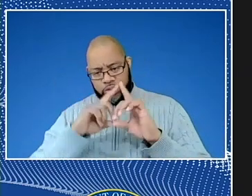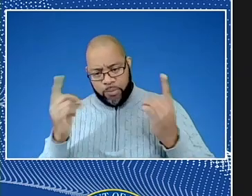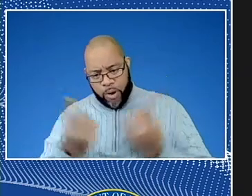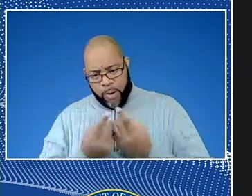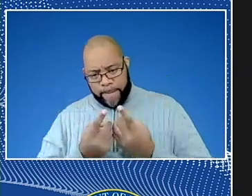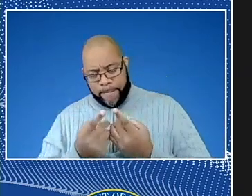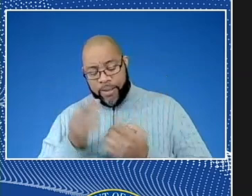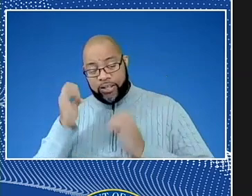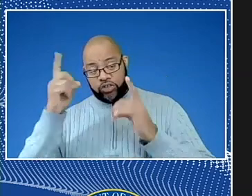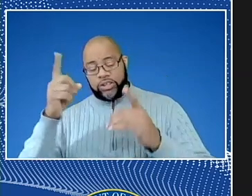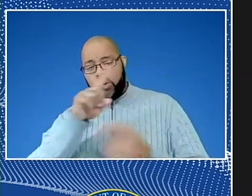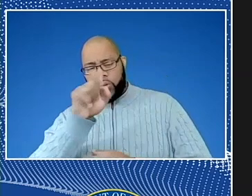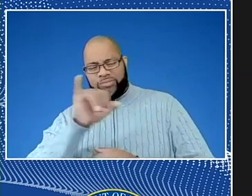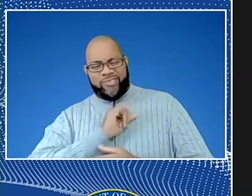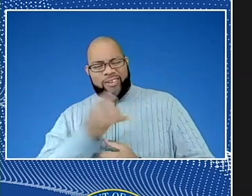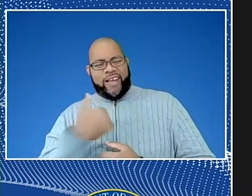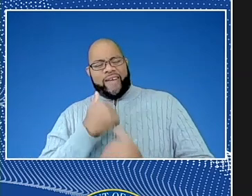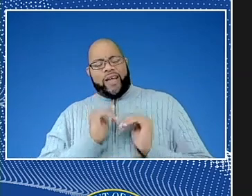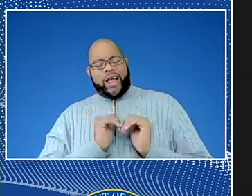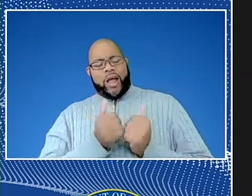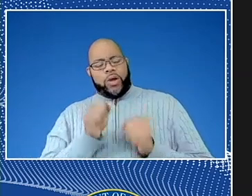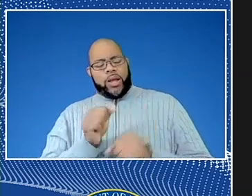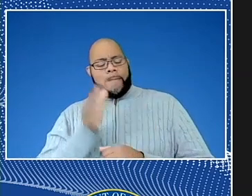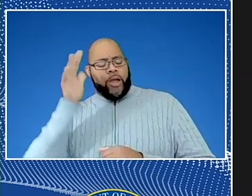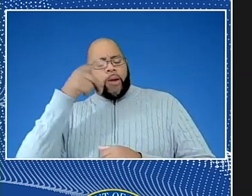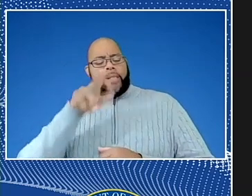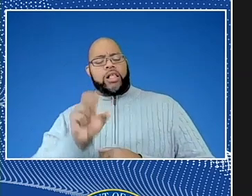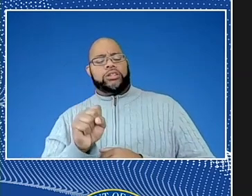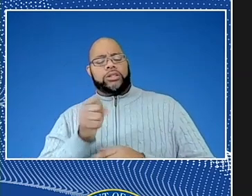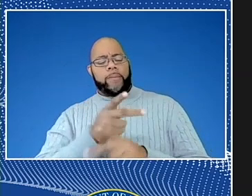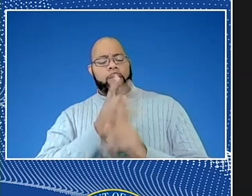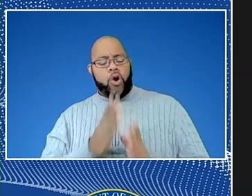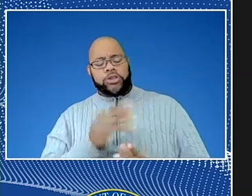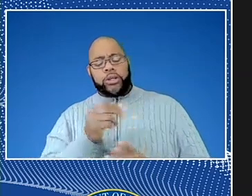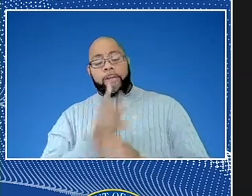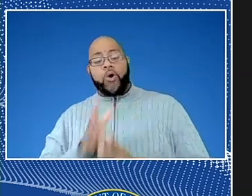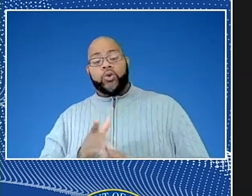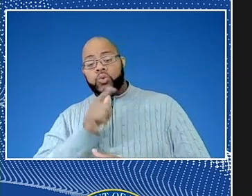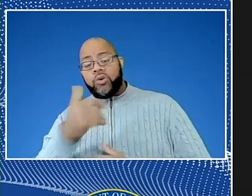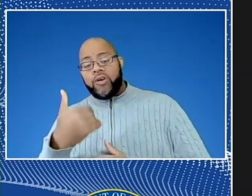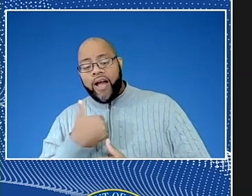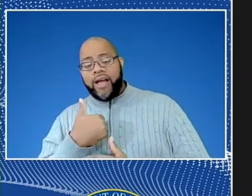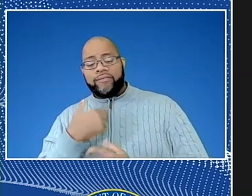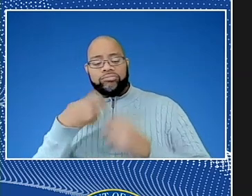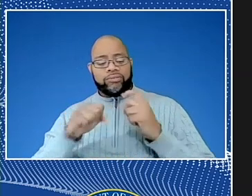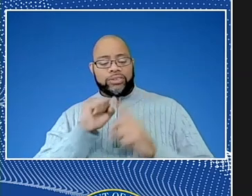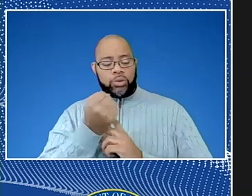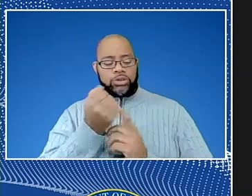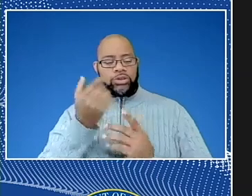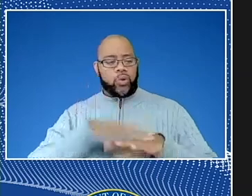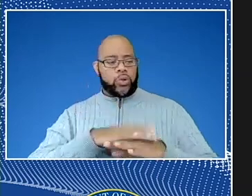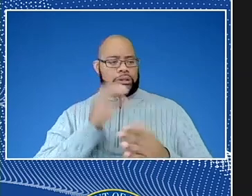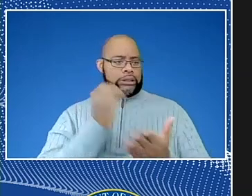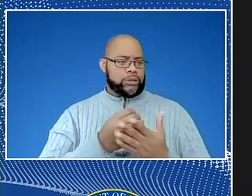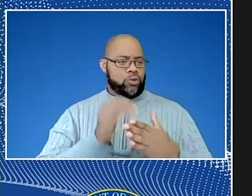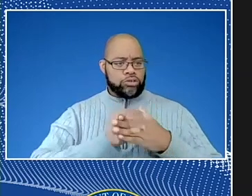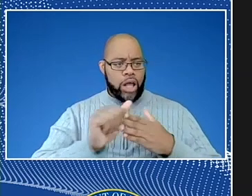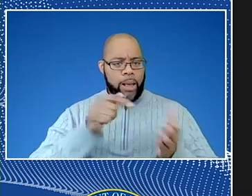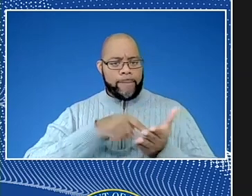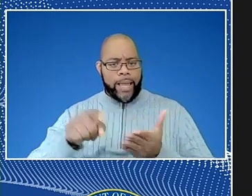the question I have is how can Parent PLUS borrowers or borrowers who have had hardship where they've been on $0 payment year after year.